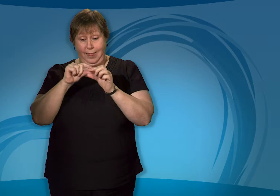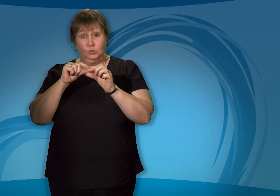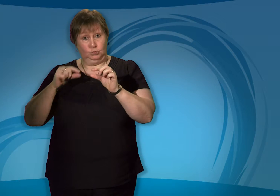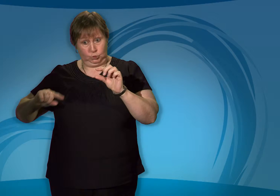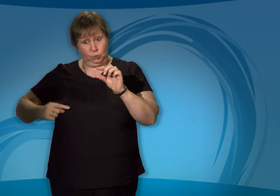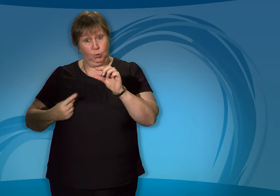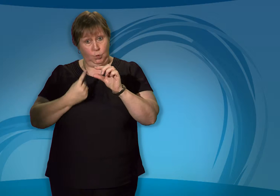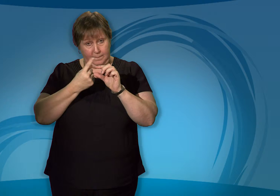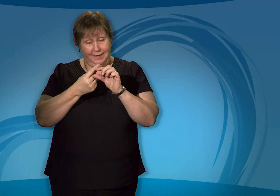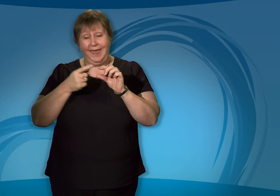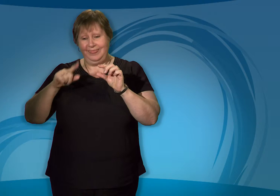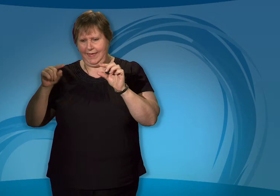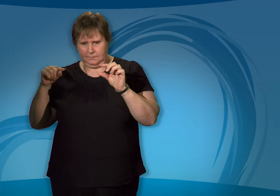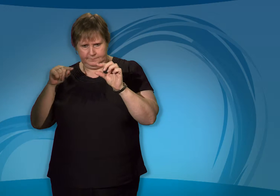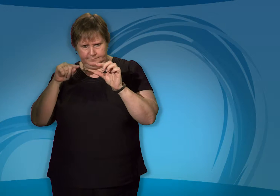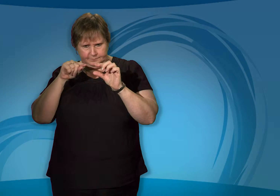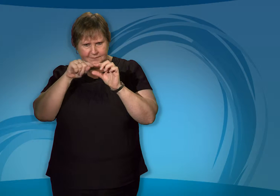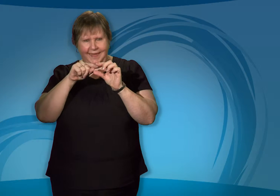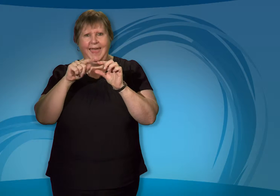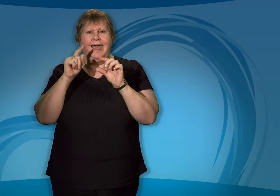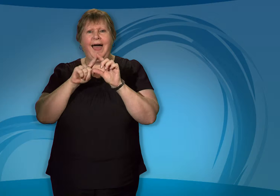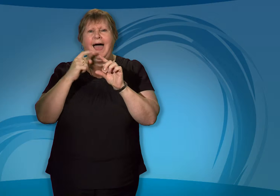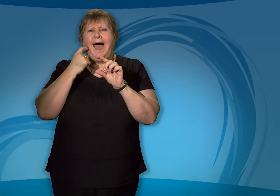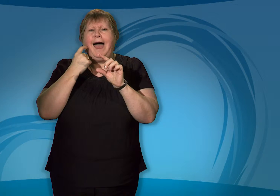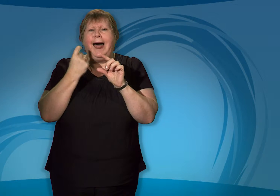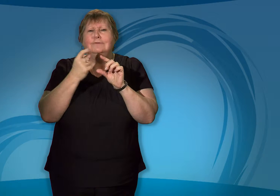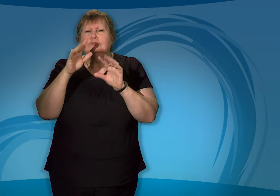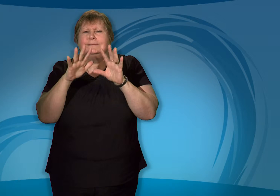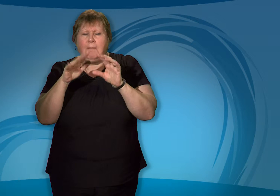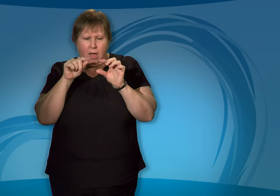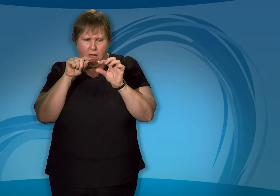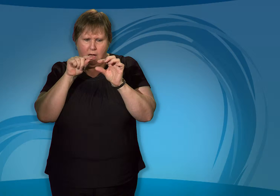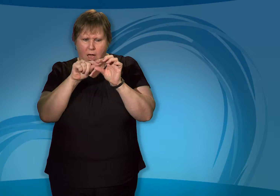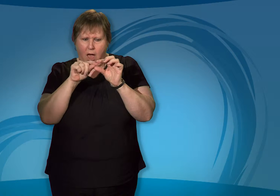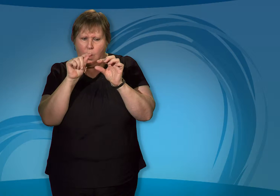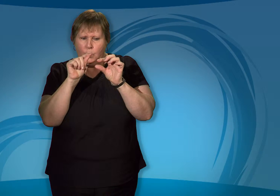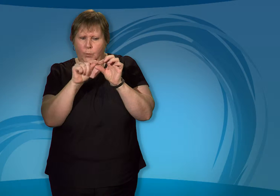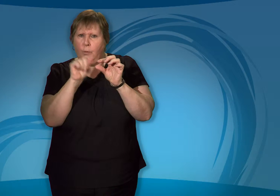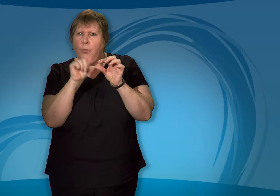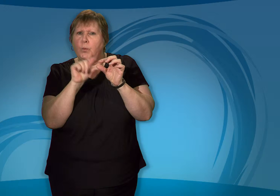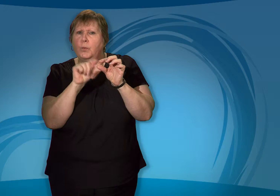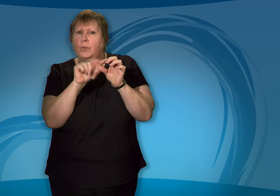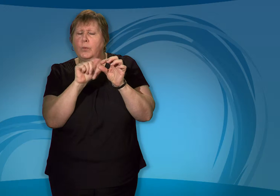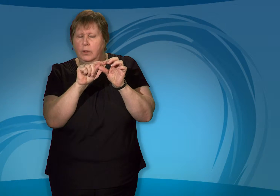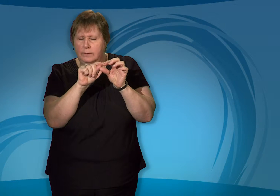This is done by passing a narrow instrument through the scope and directing a small electrical charge to the base of